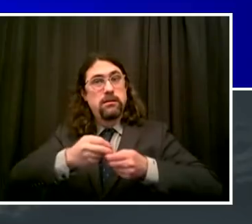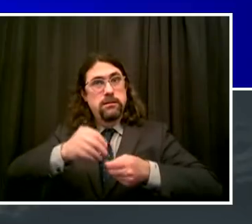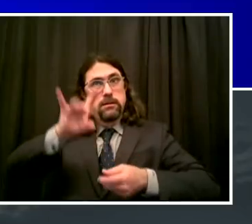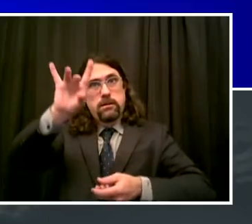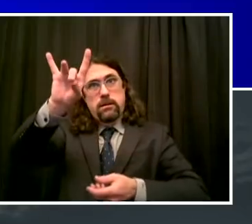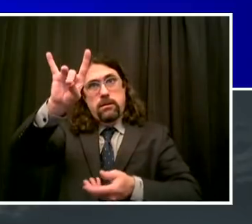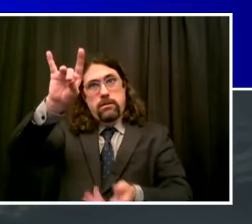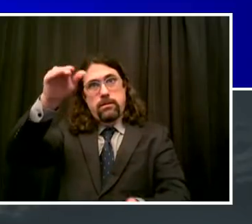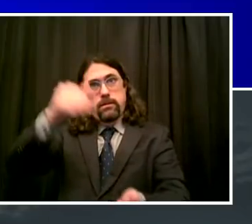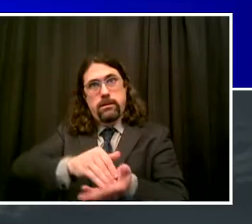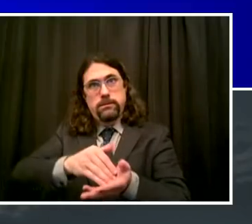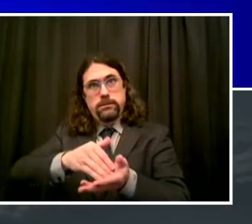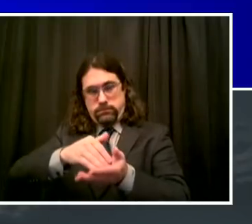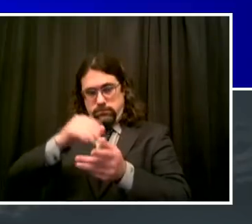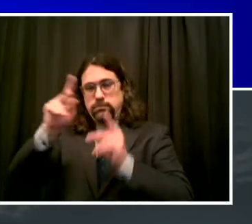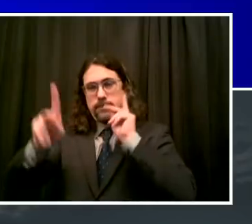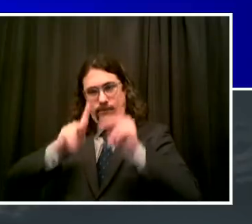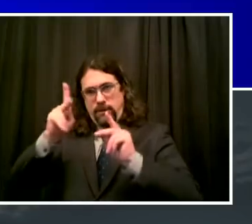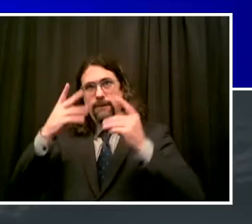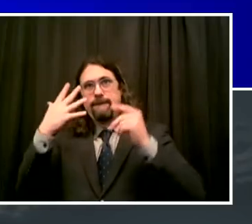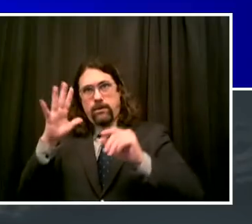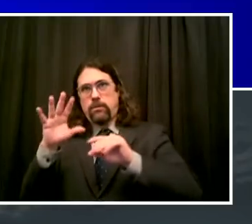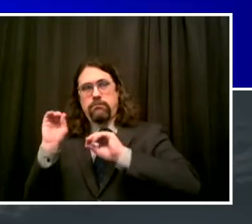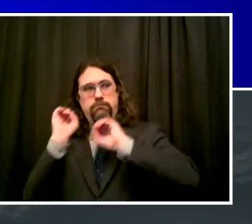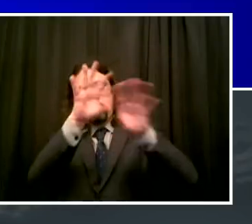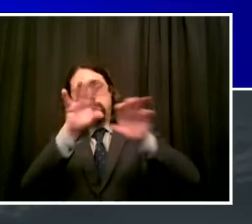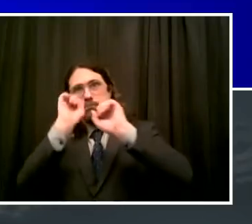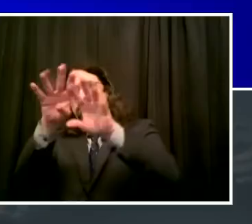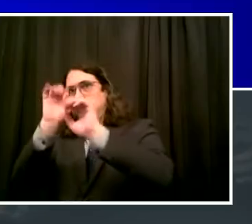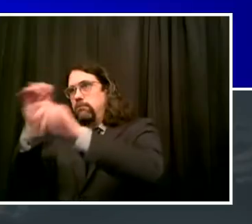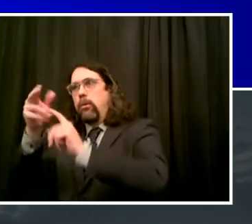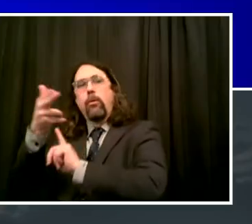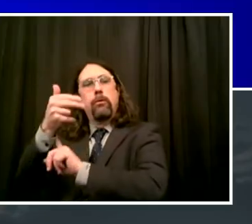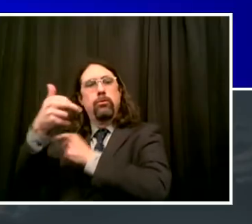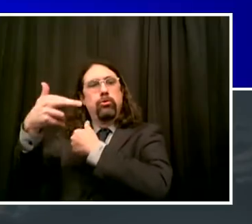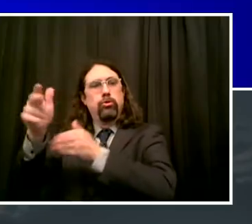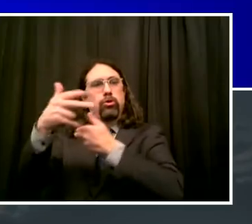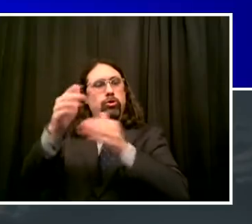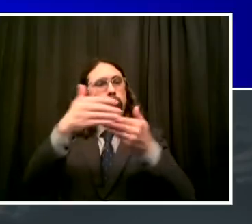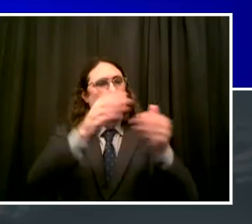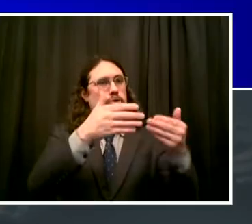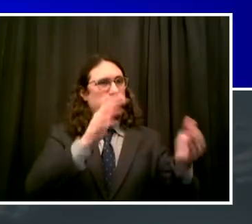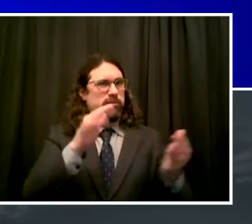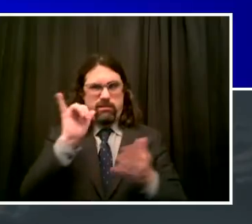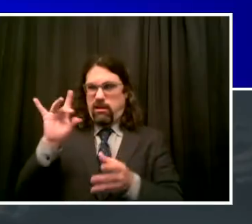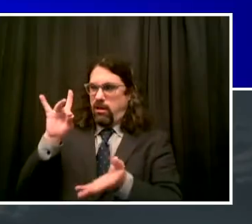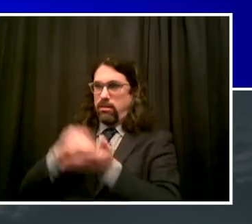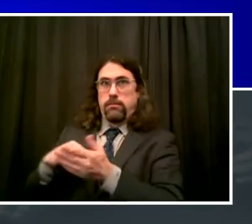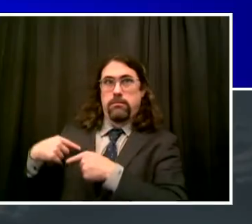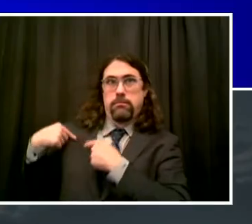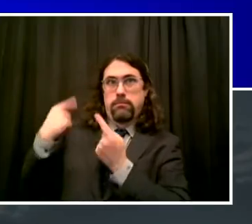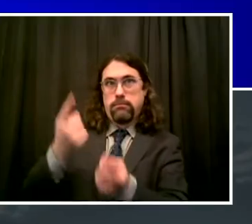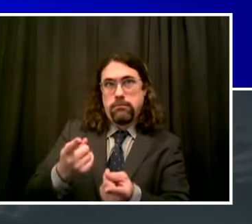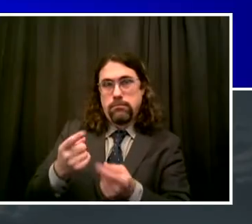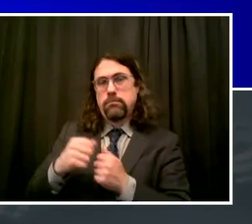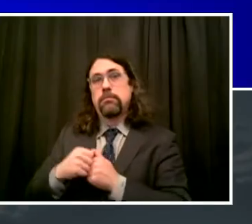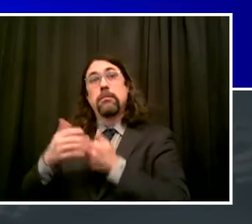THE WEEKS AHEAD. PARTICULARLY AS WE BUILD UP OUR